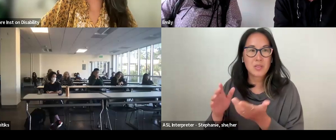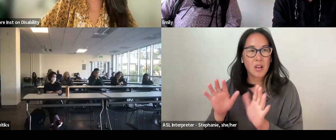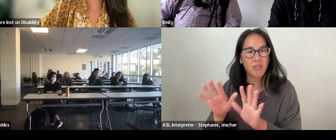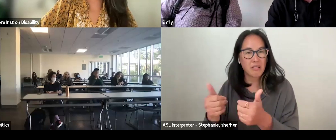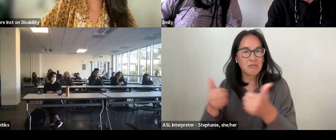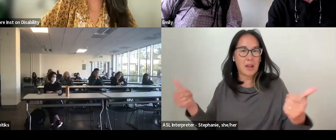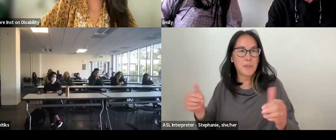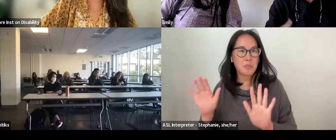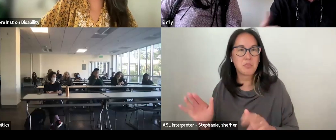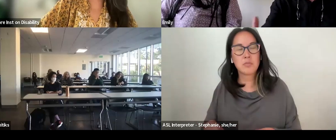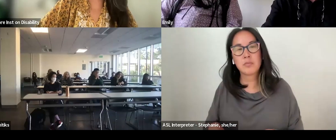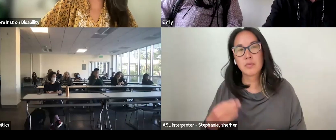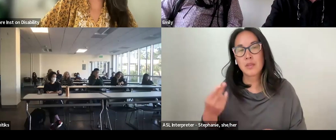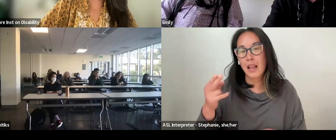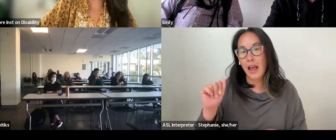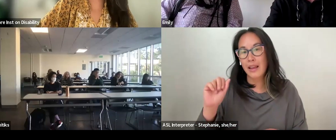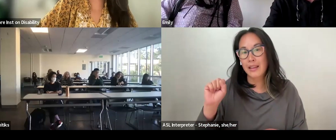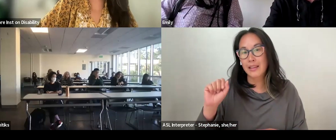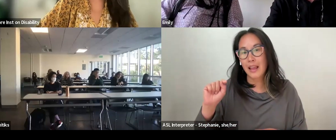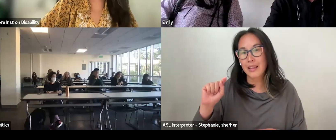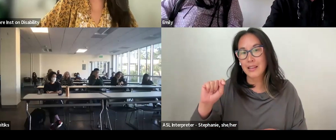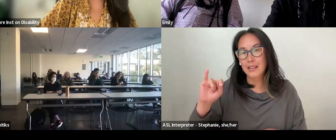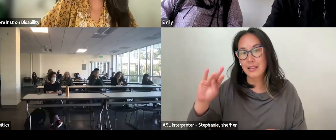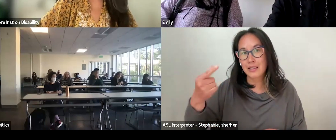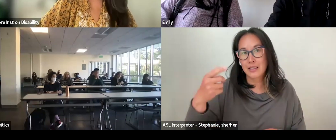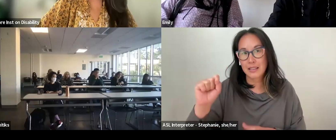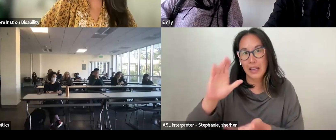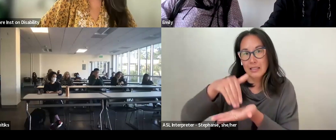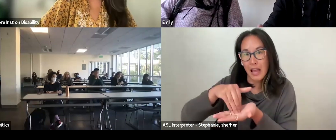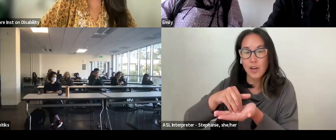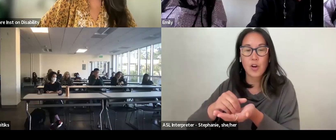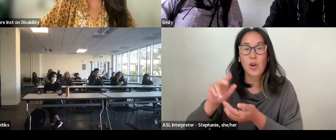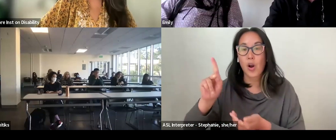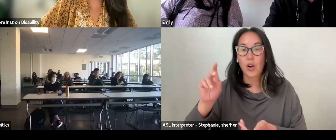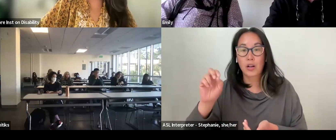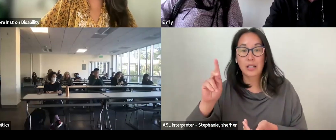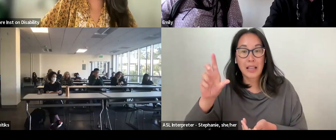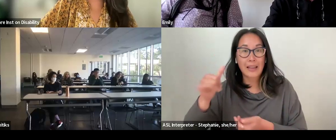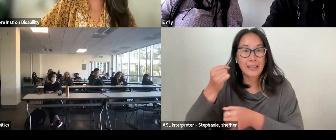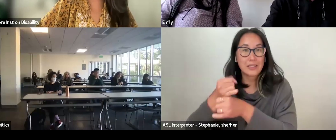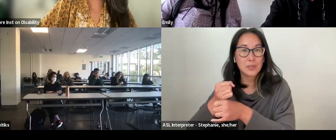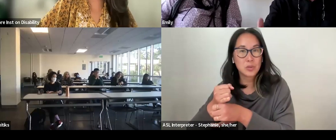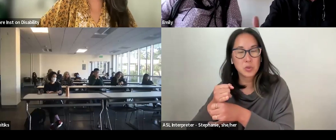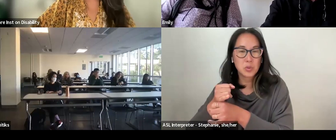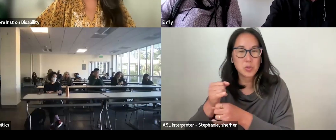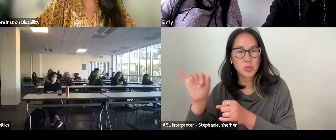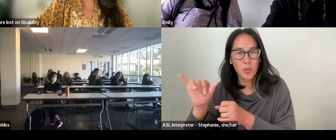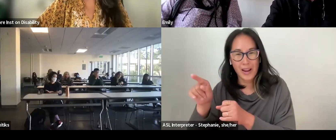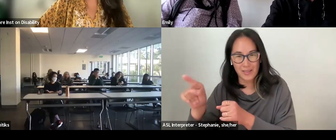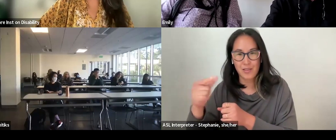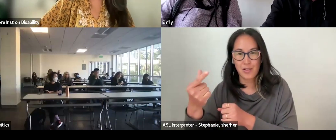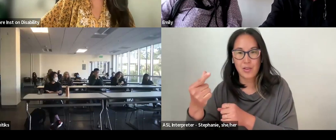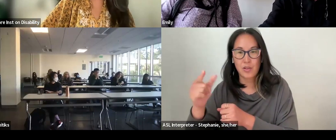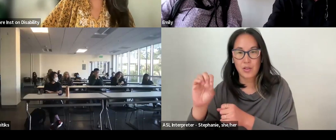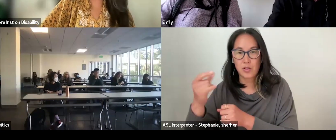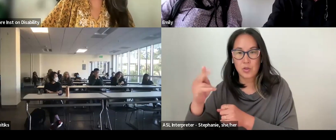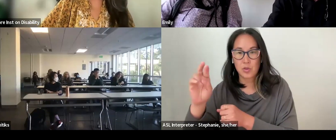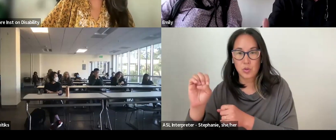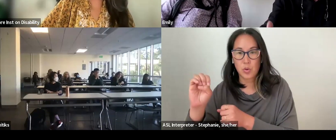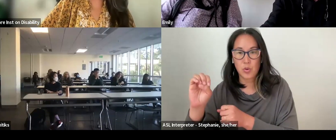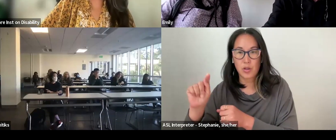Starting in the 1990s, what you started to see largely, I think, because of the influx of money